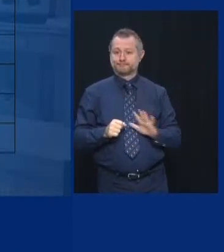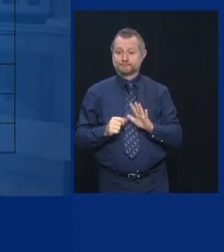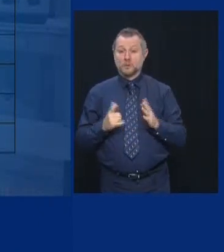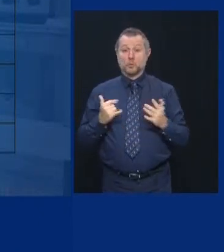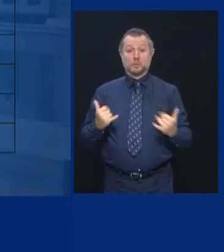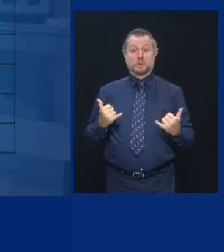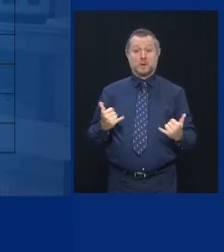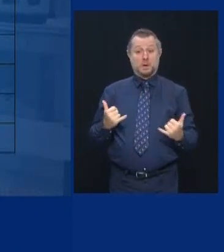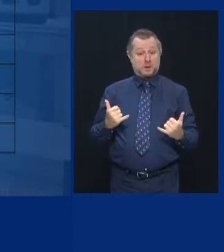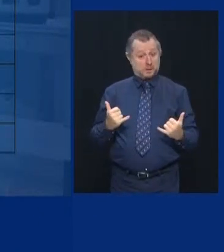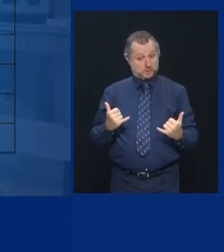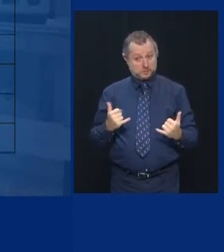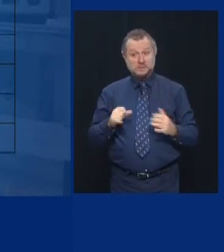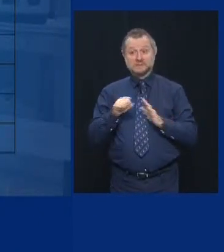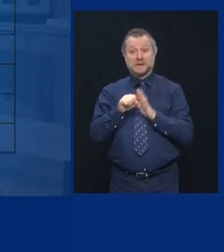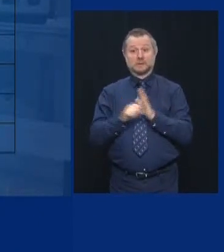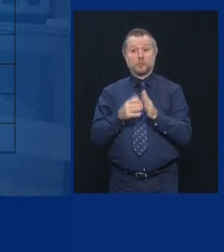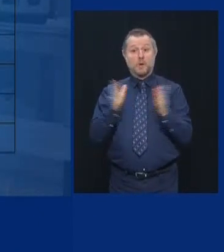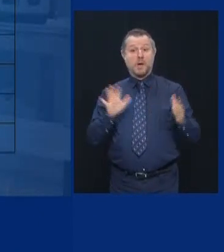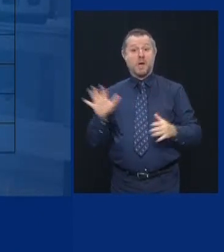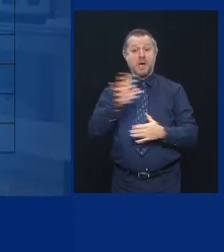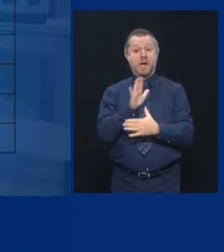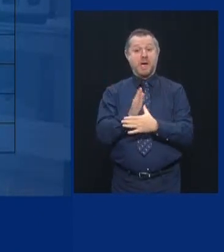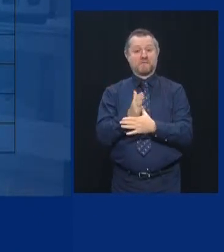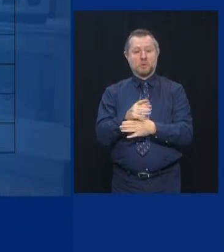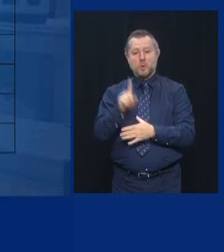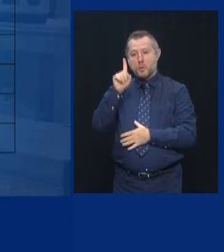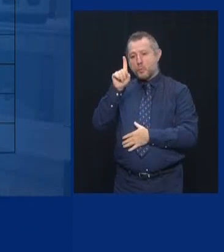MANY STATES ARE RIGHT NOW. YOU'LL SEE IT IN SOME OF THE NUMBERS.